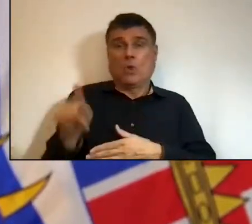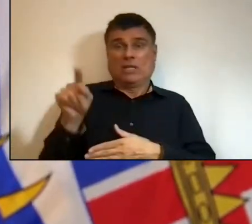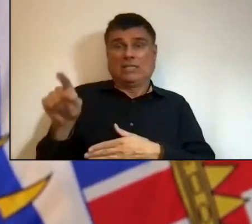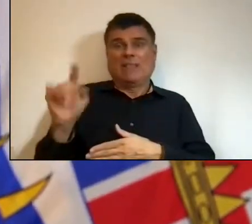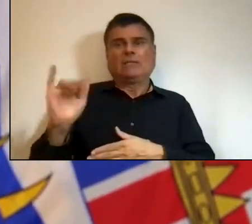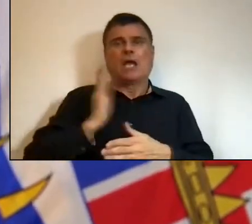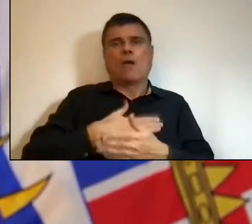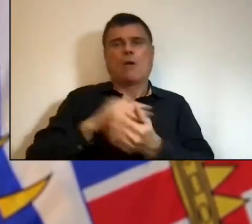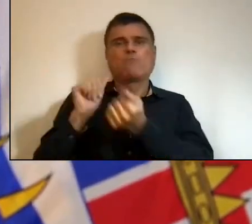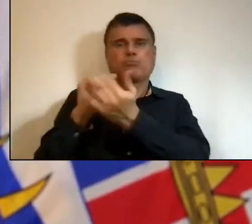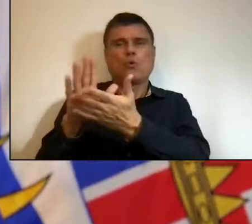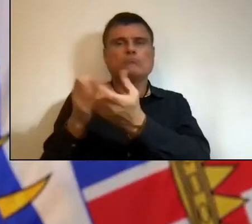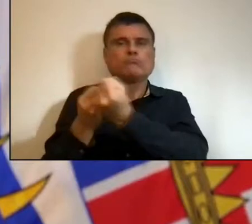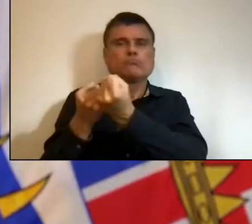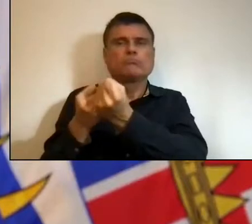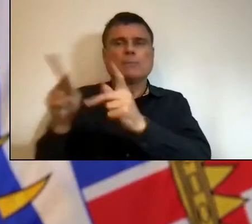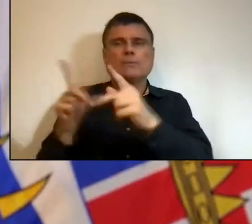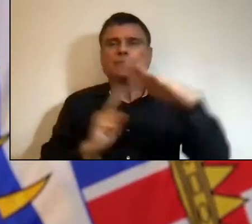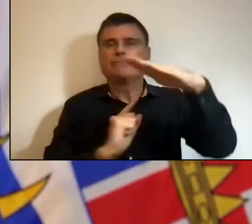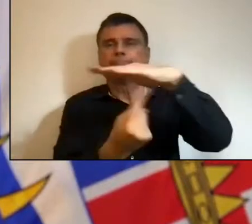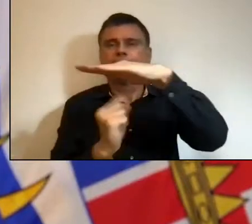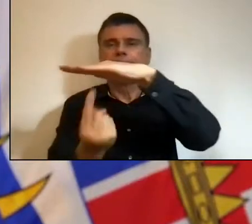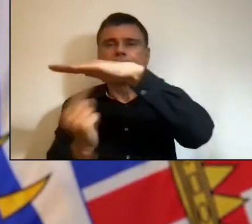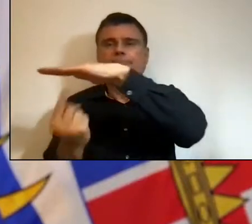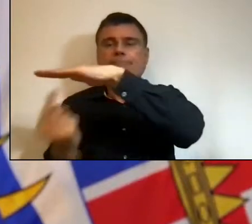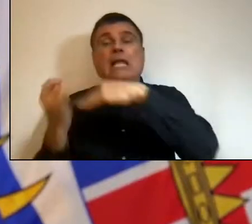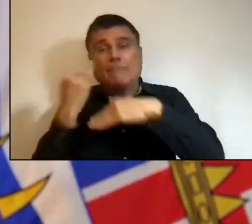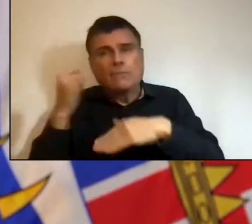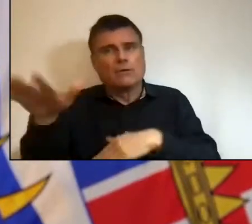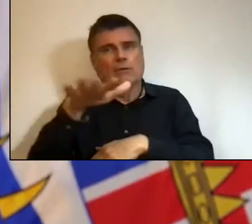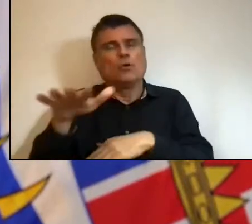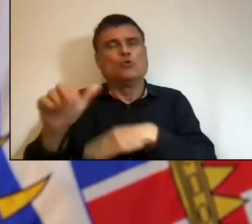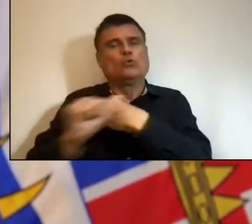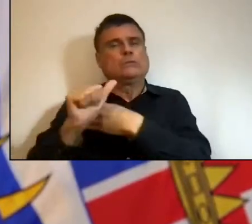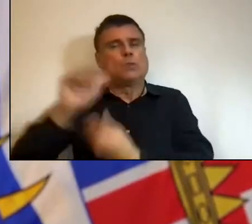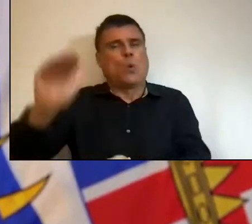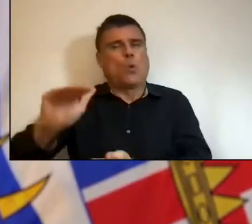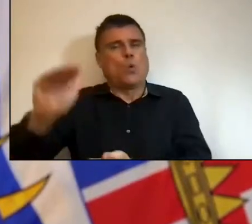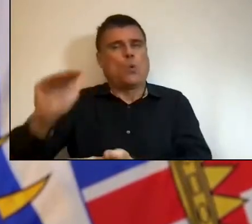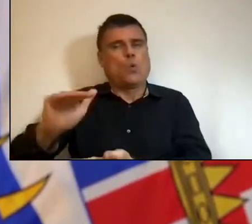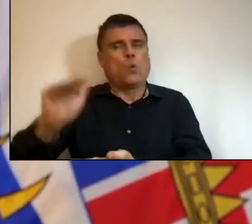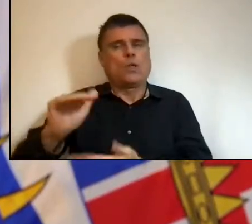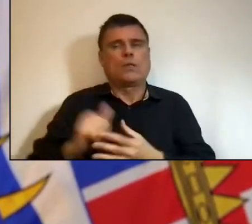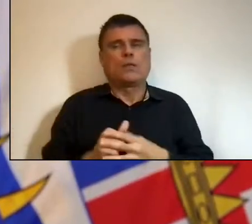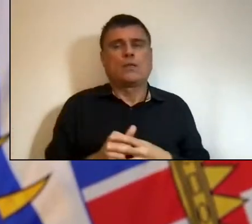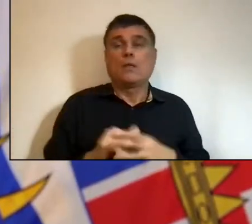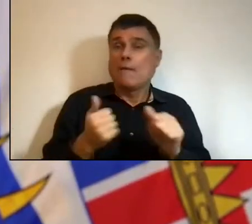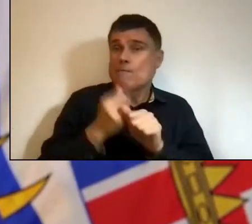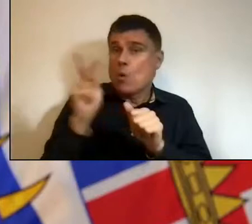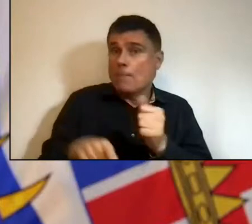manage themselves if you're low risk. You have a follow up, John. I do and actually look,